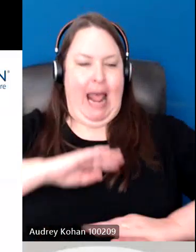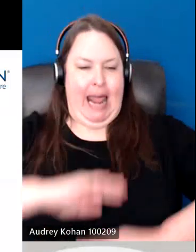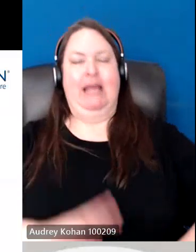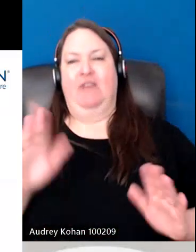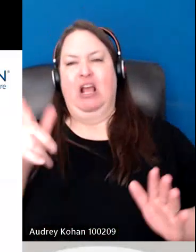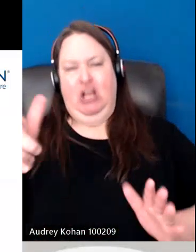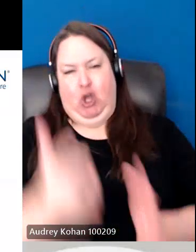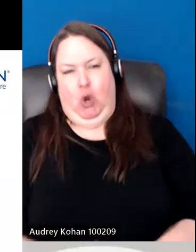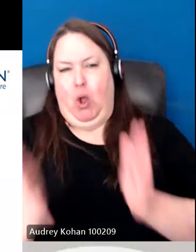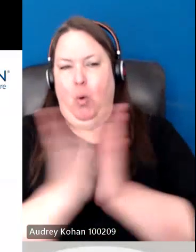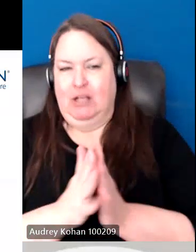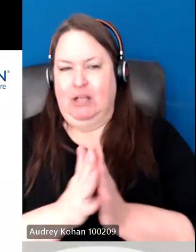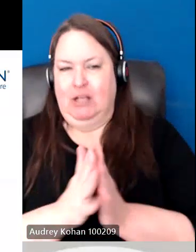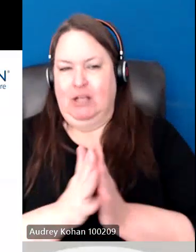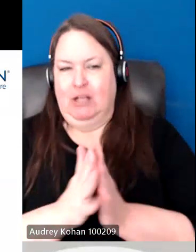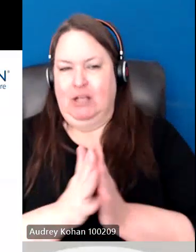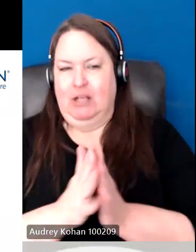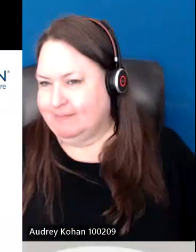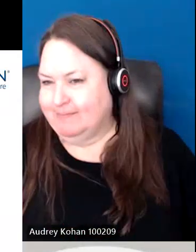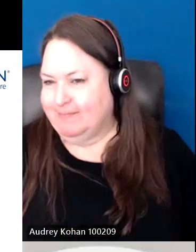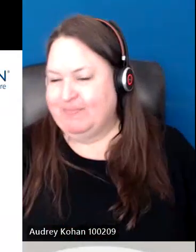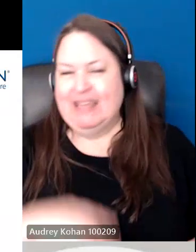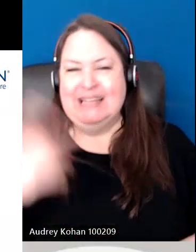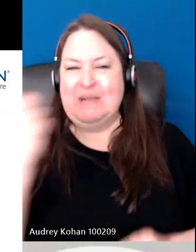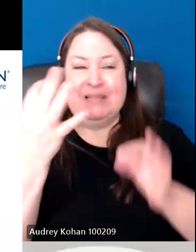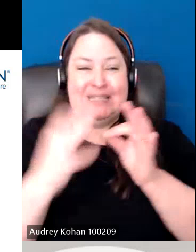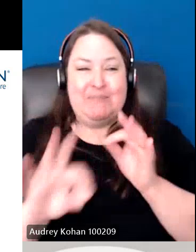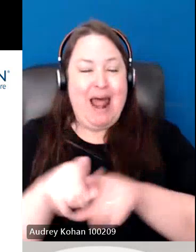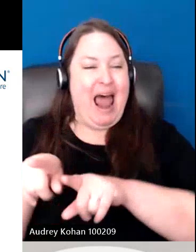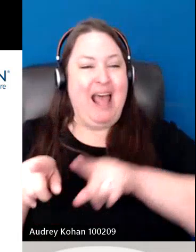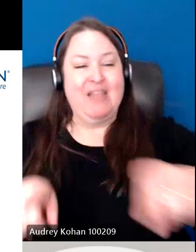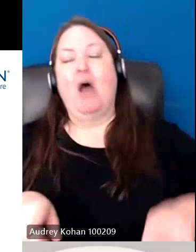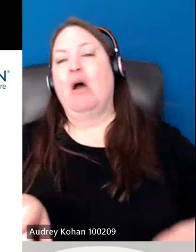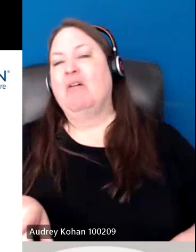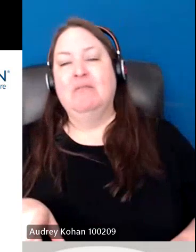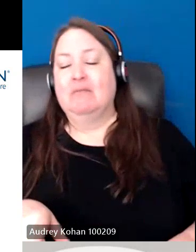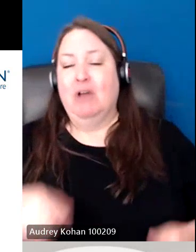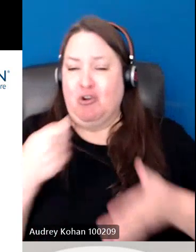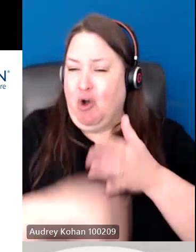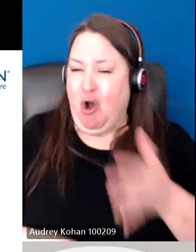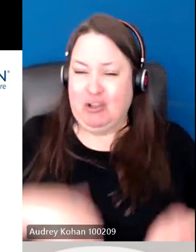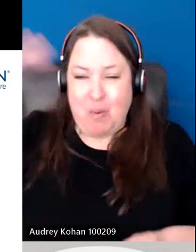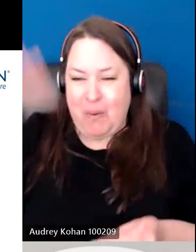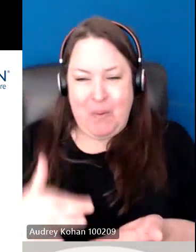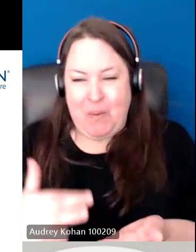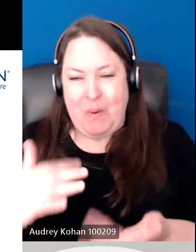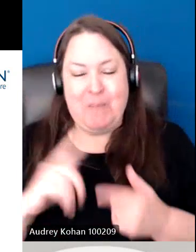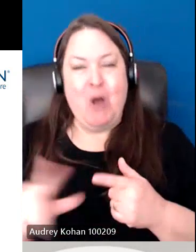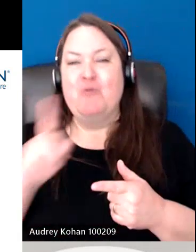an interpreter so something as simple as that it's very low cost but it really makes a lot of sense